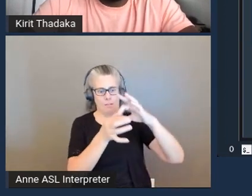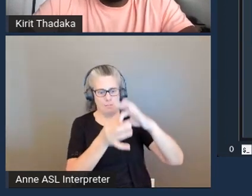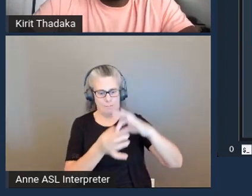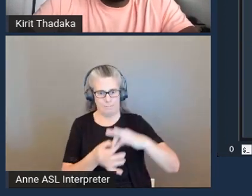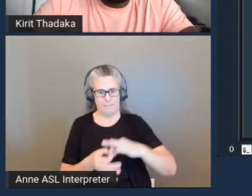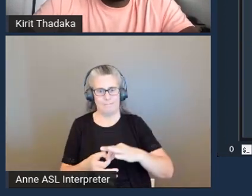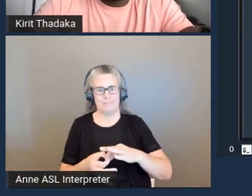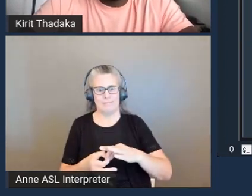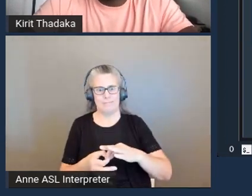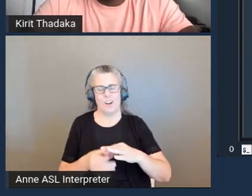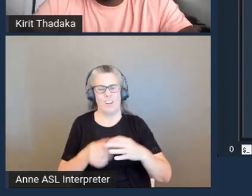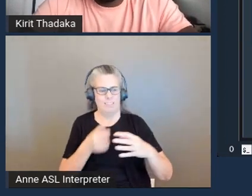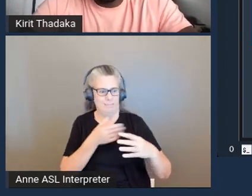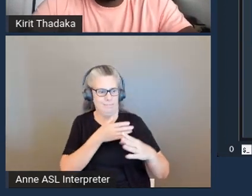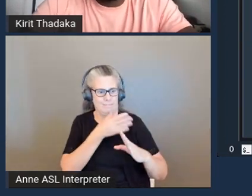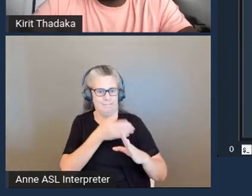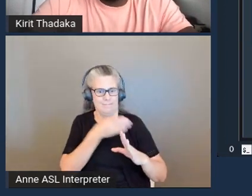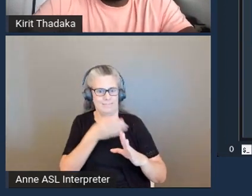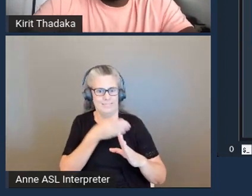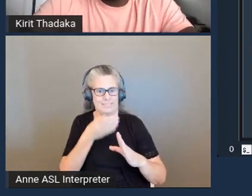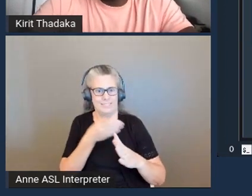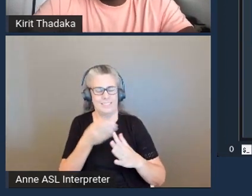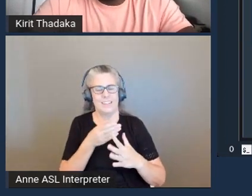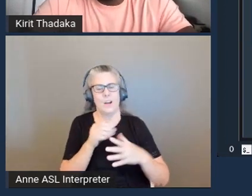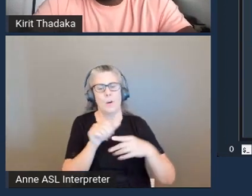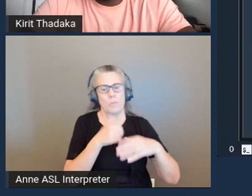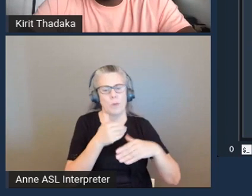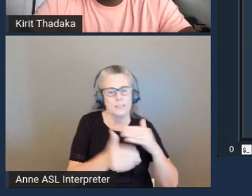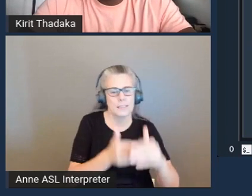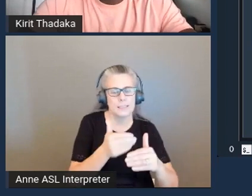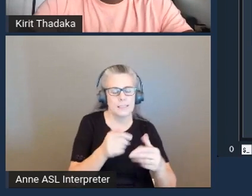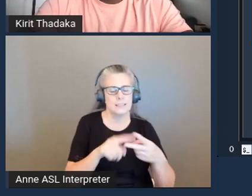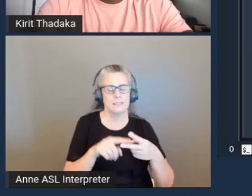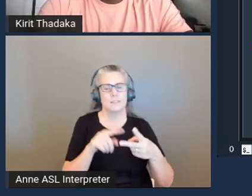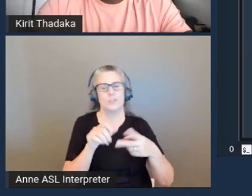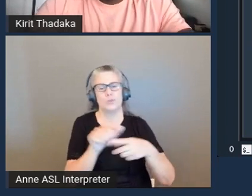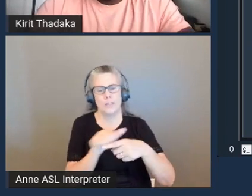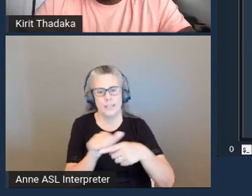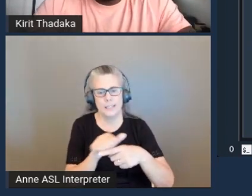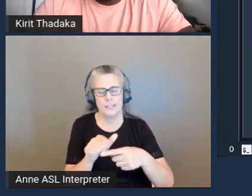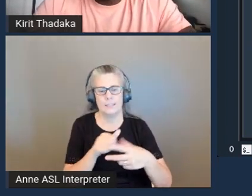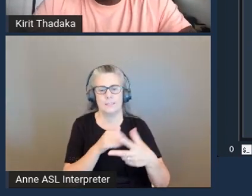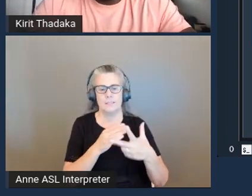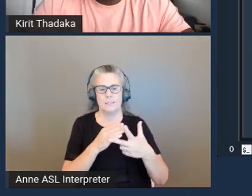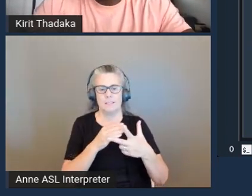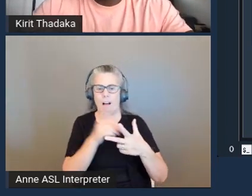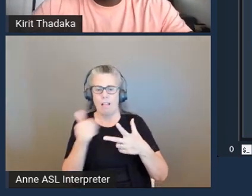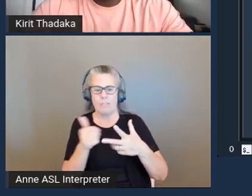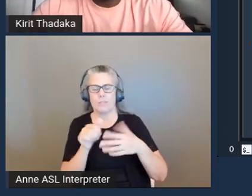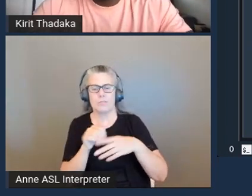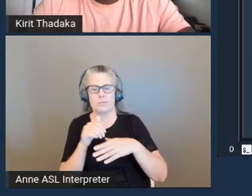so I have a processing step, I have a training step, and I have other steps in there that together combine